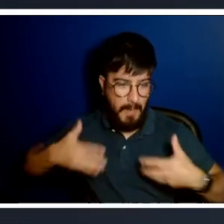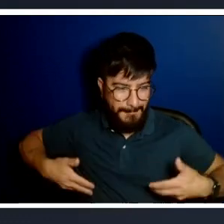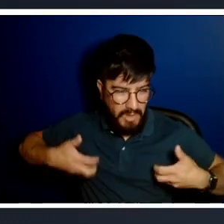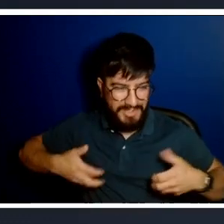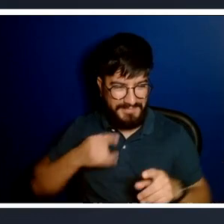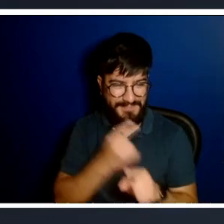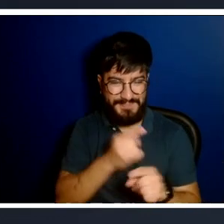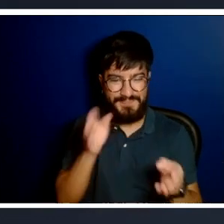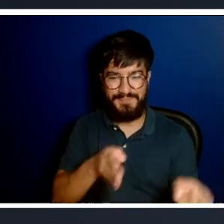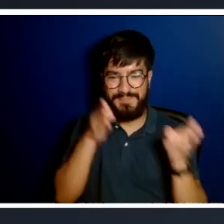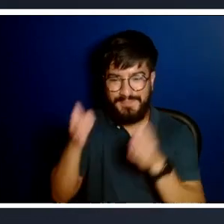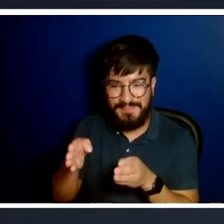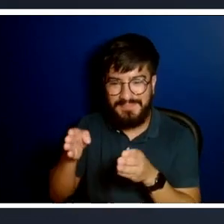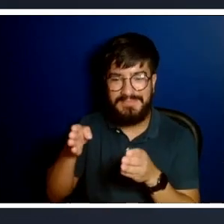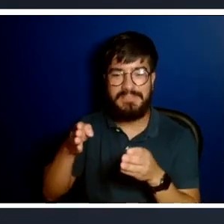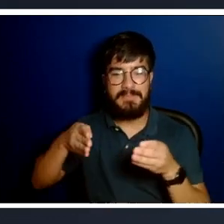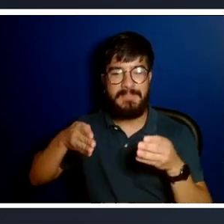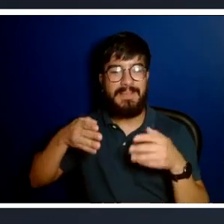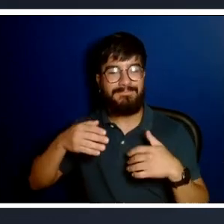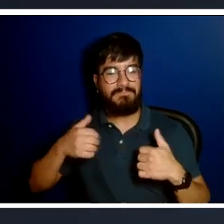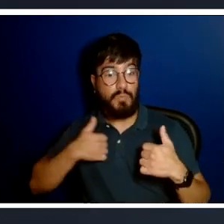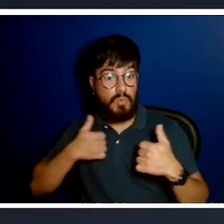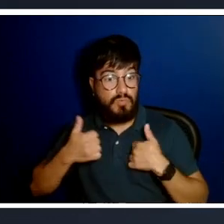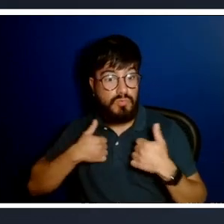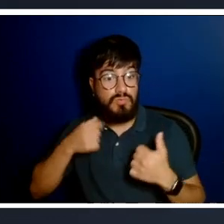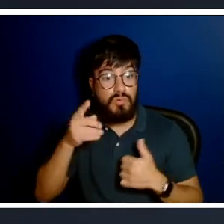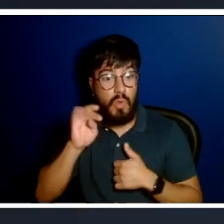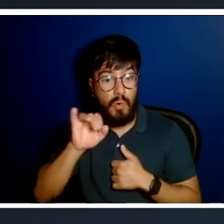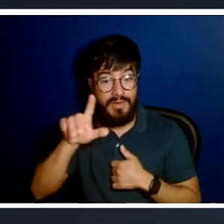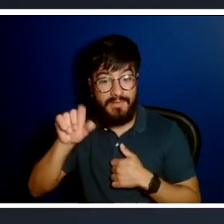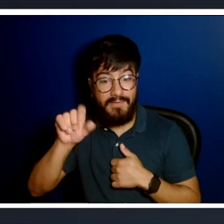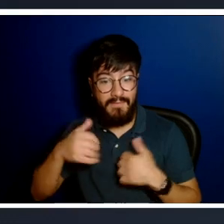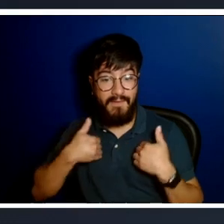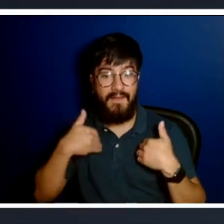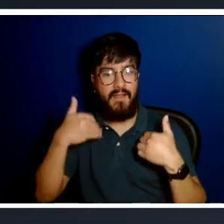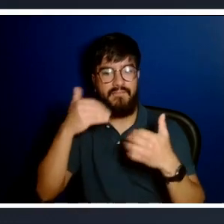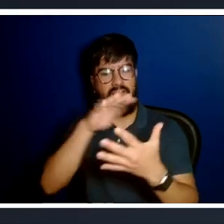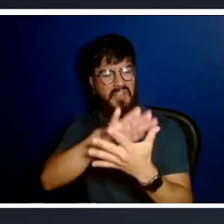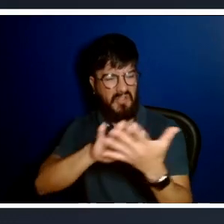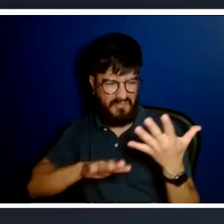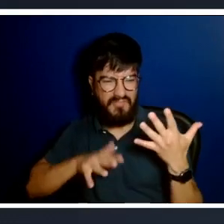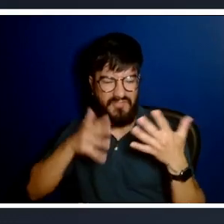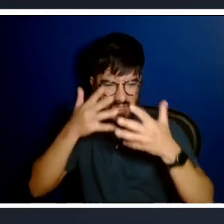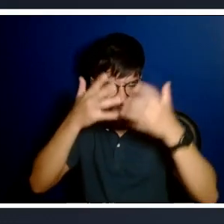have different tigers. We have Sumatran and Amur tigers here at the zoo, which are also endangered.